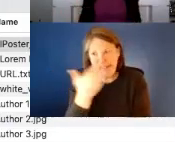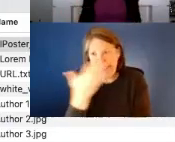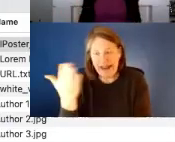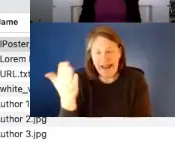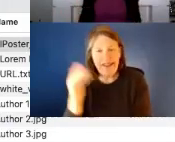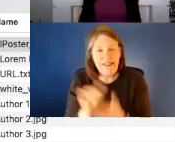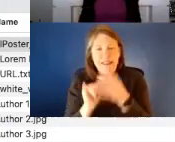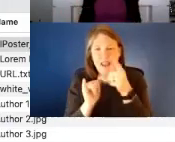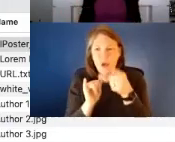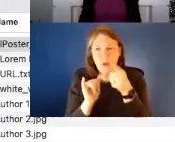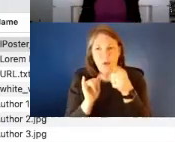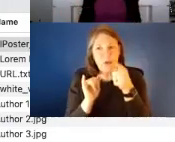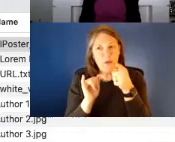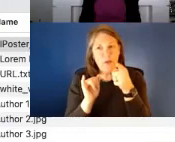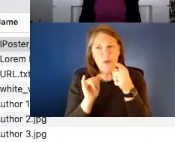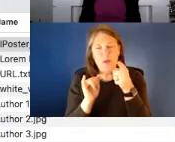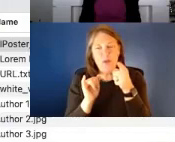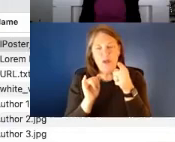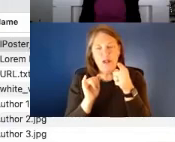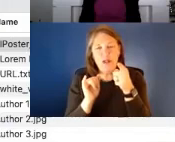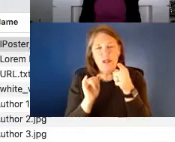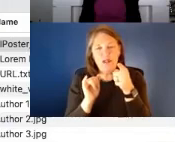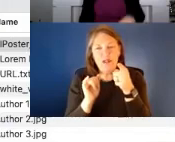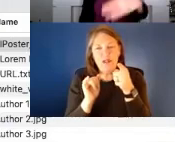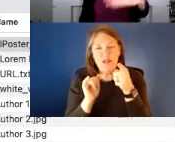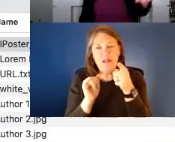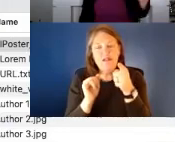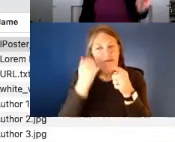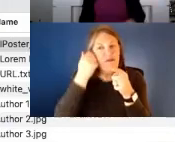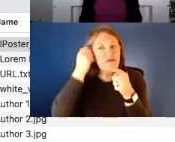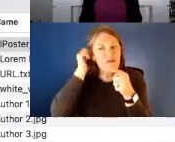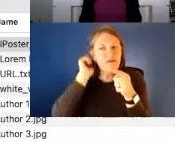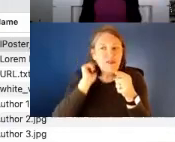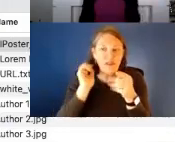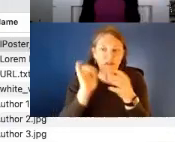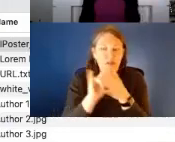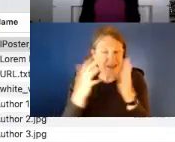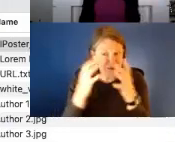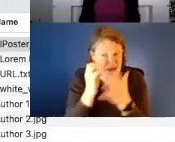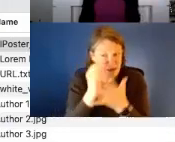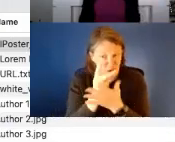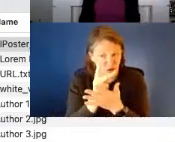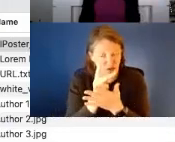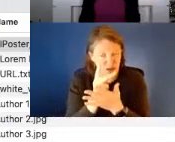07:34:54 that it has been approved for public showing.